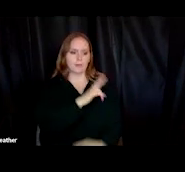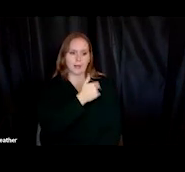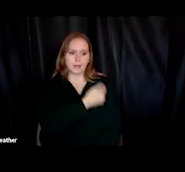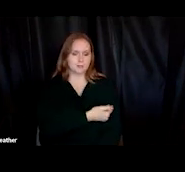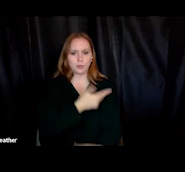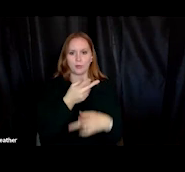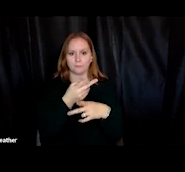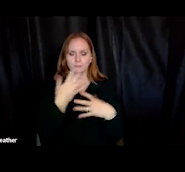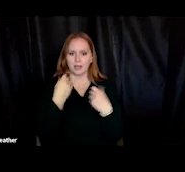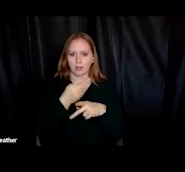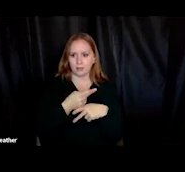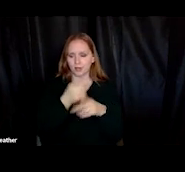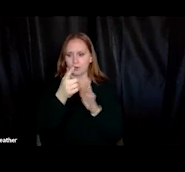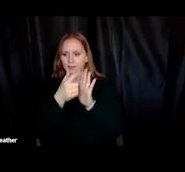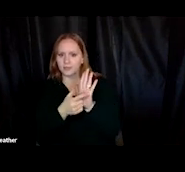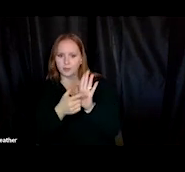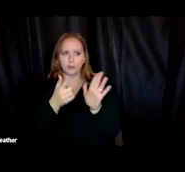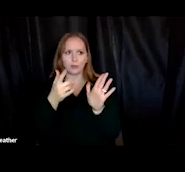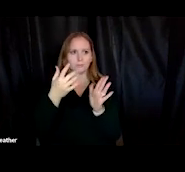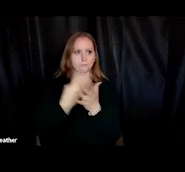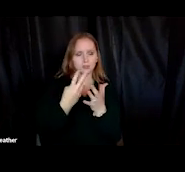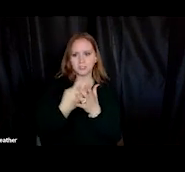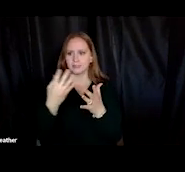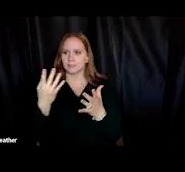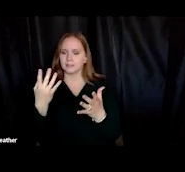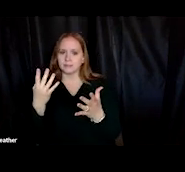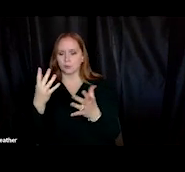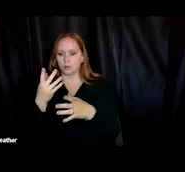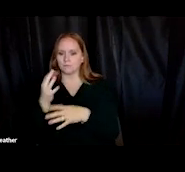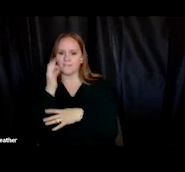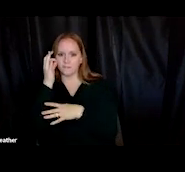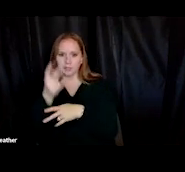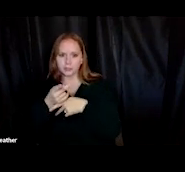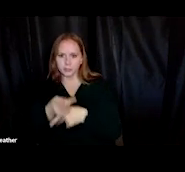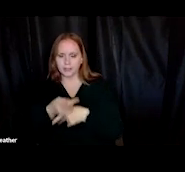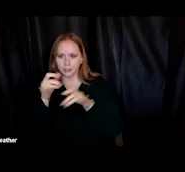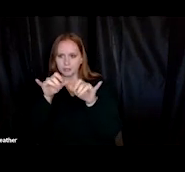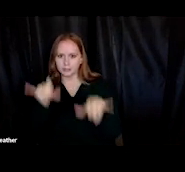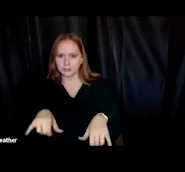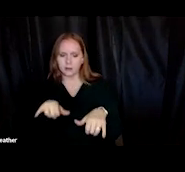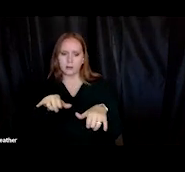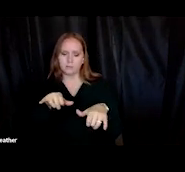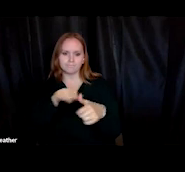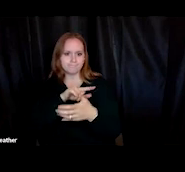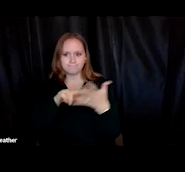whether it's legal settings such as prisons and jails, whether it's looking at the foster care system, right? Whether it is looking at homeless shelters,